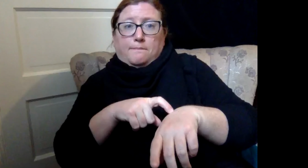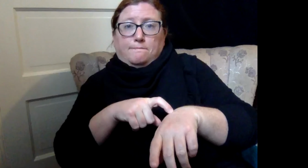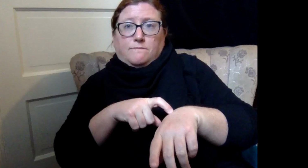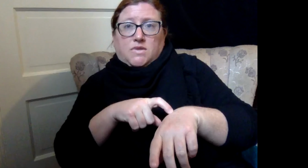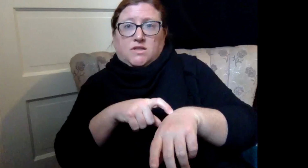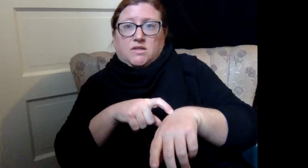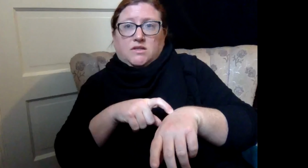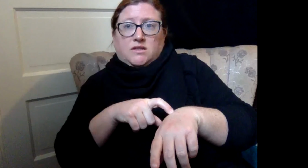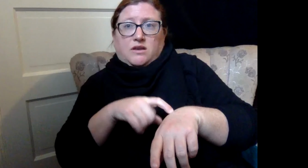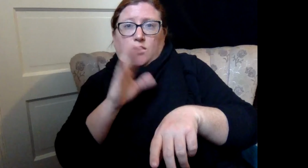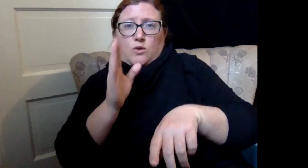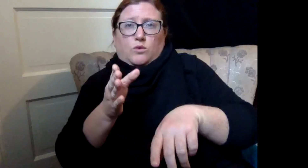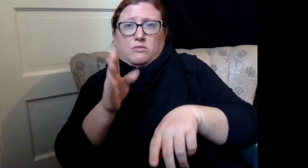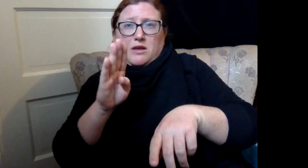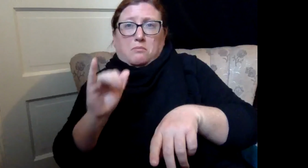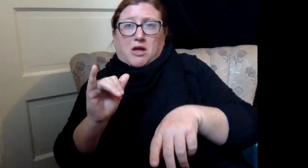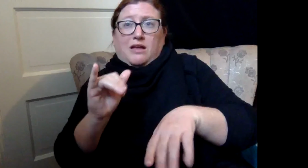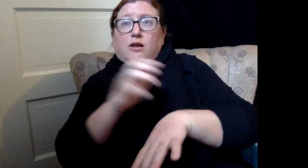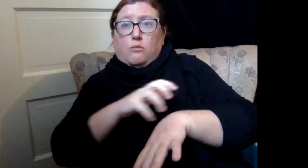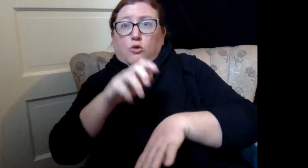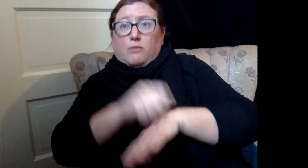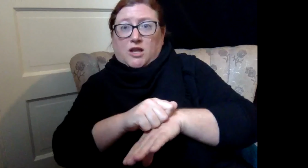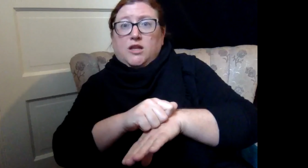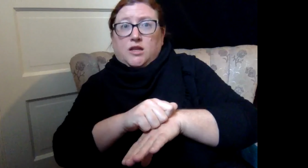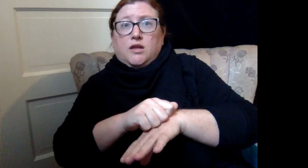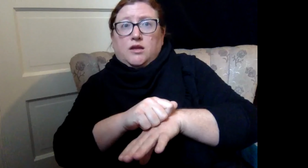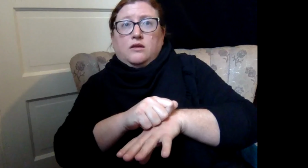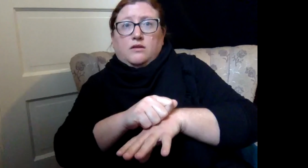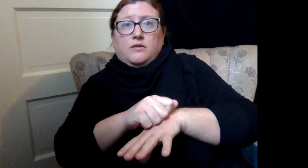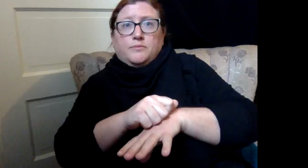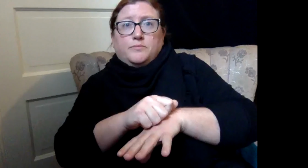face-to-face interaction. So our plan right now is that